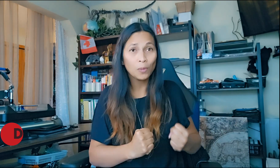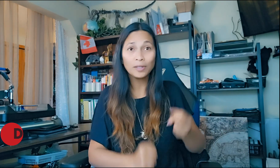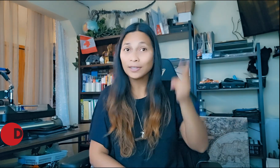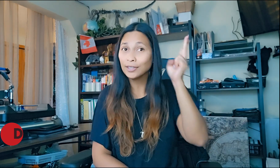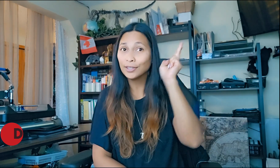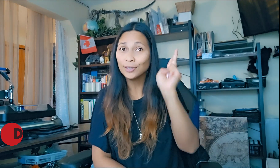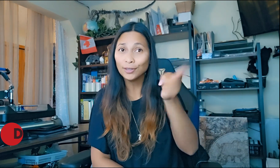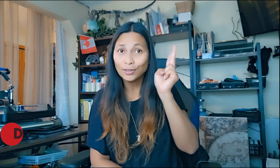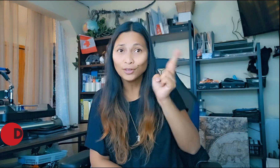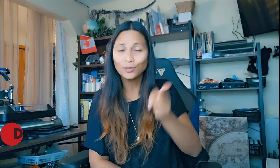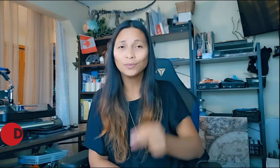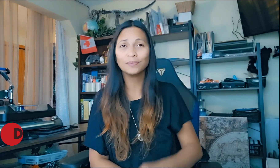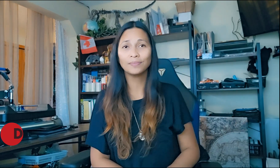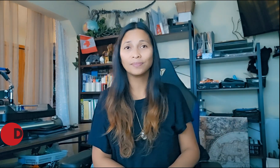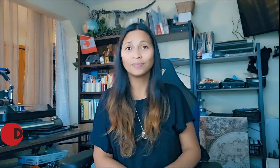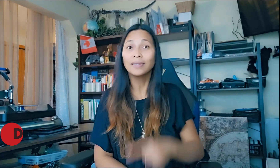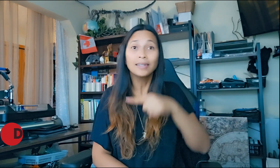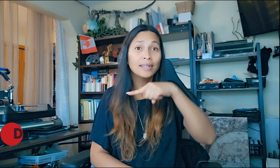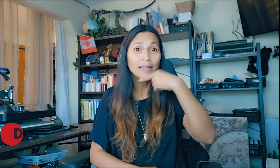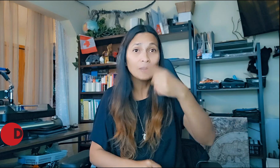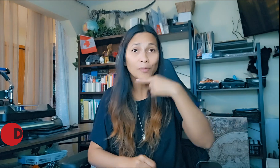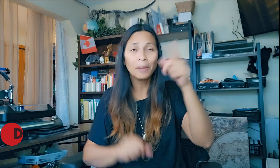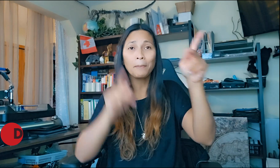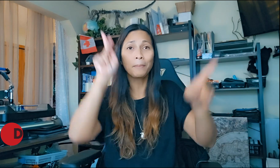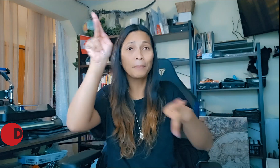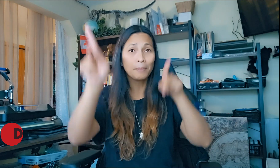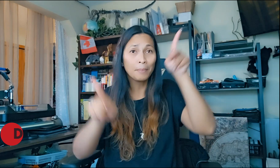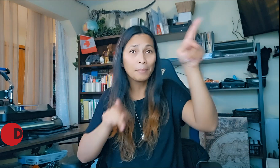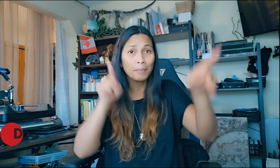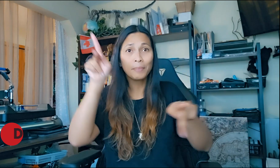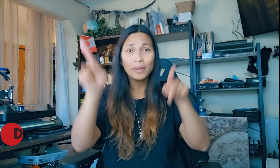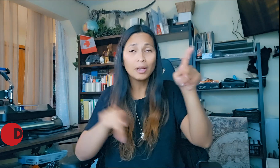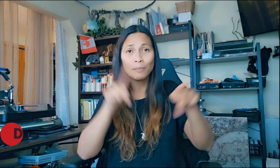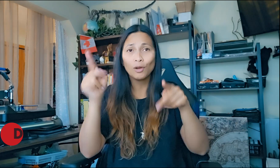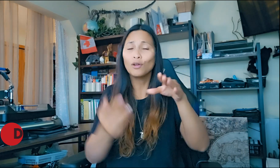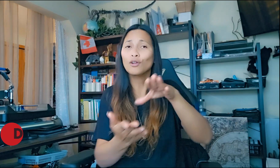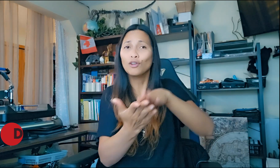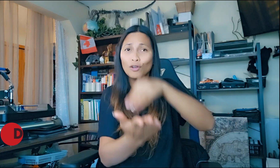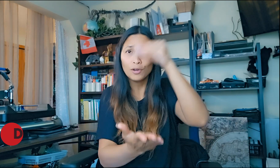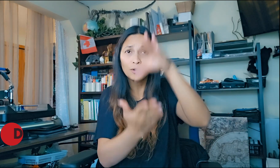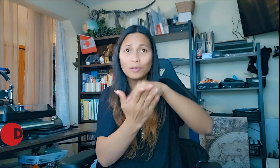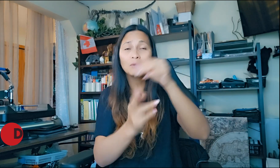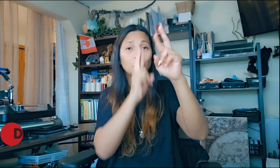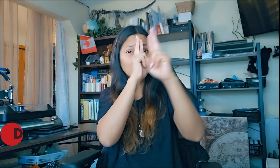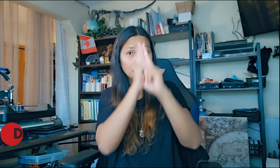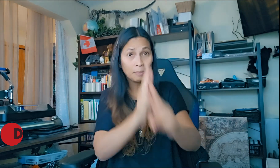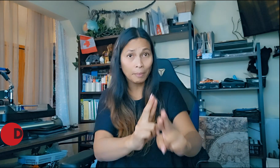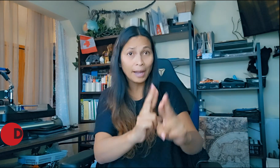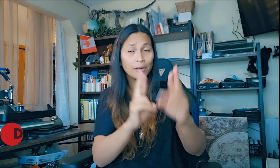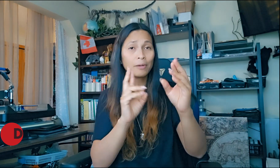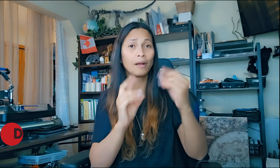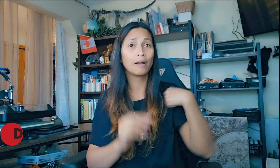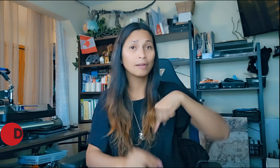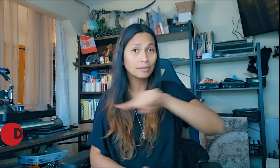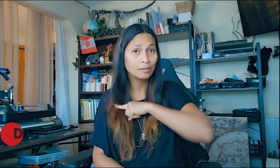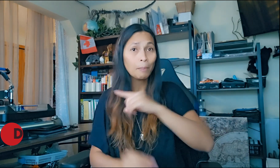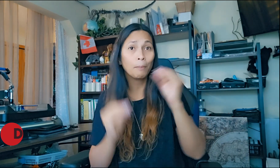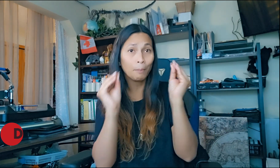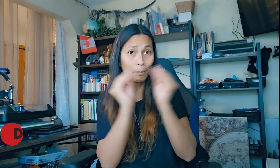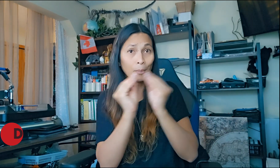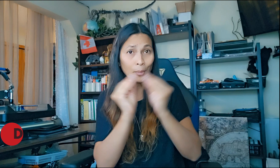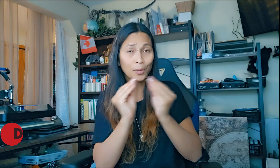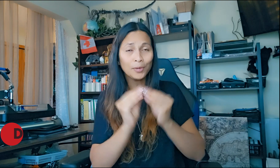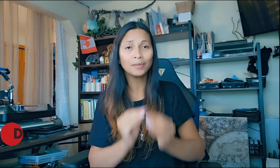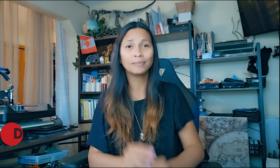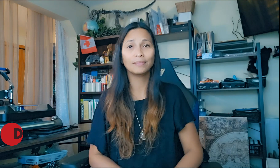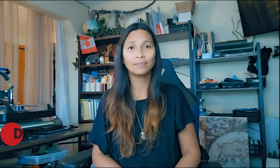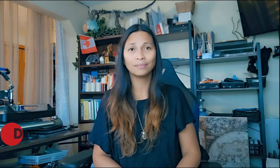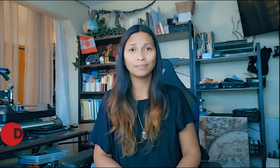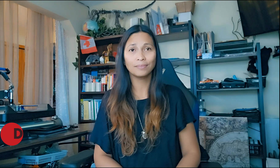a strong history. Hearing people learn and respect us more.